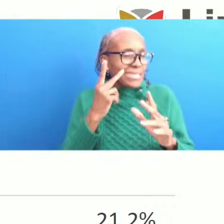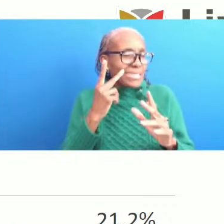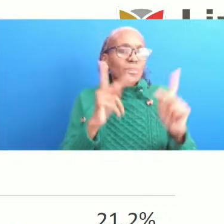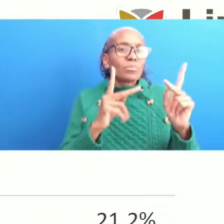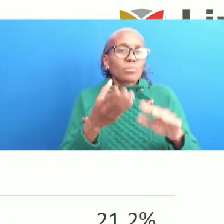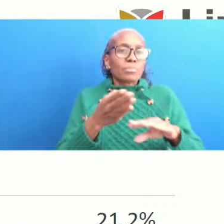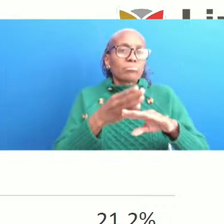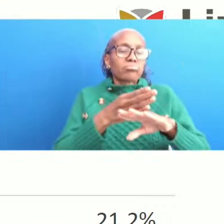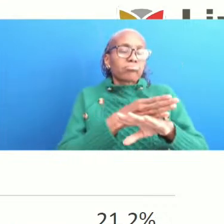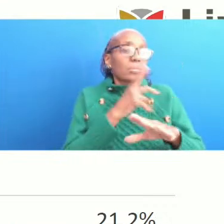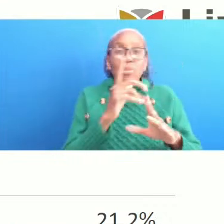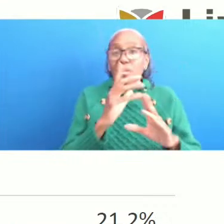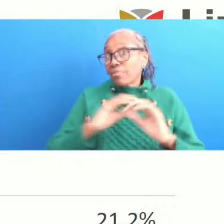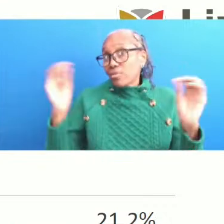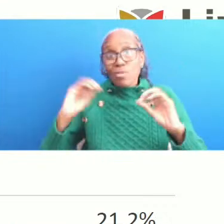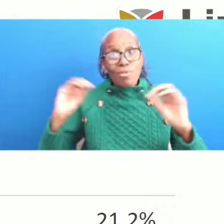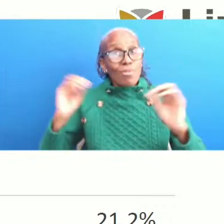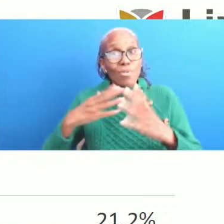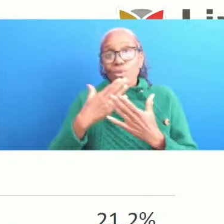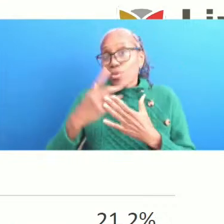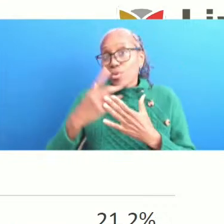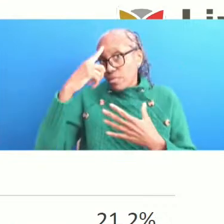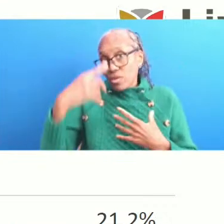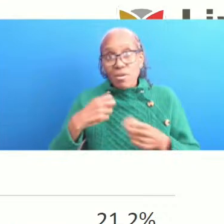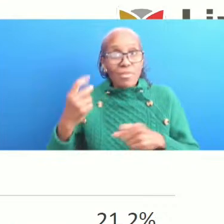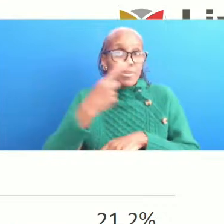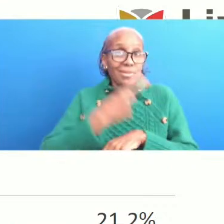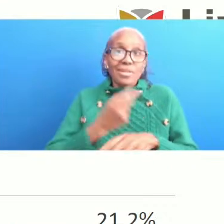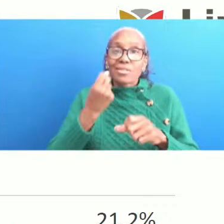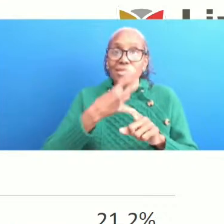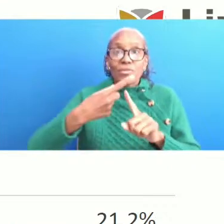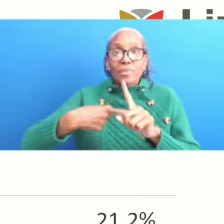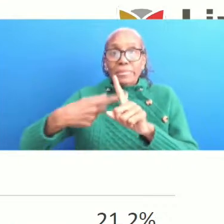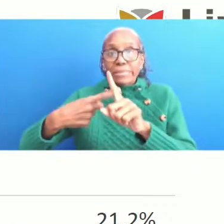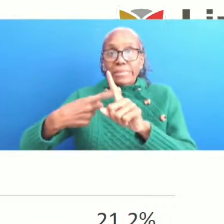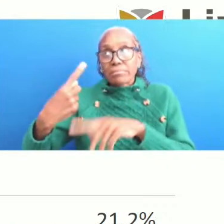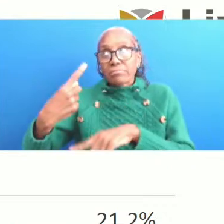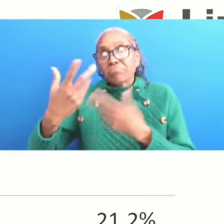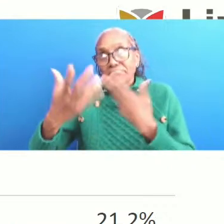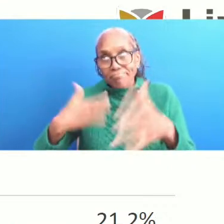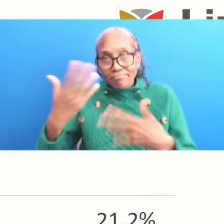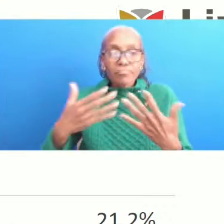SEE INCREASING RATES OF ADULTS